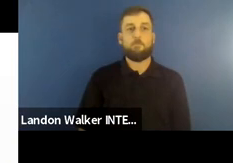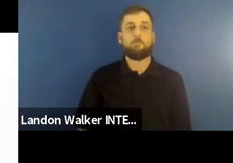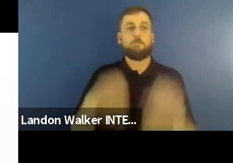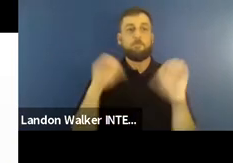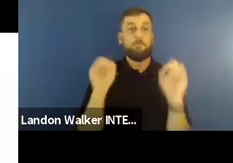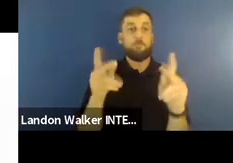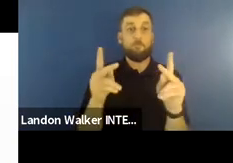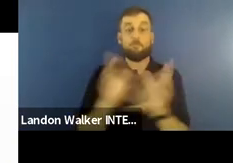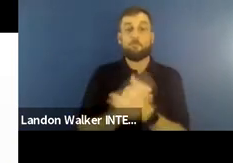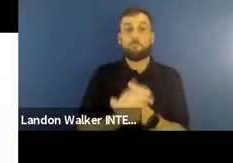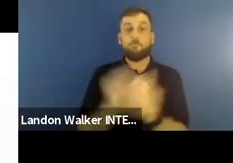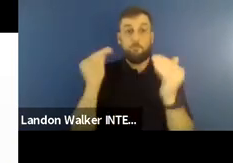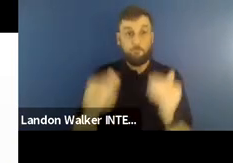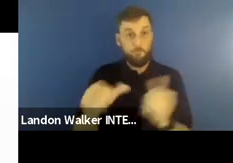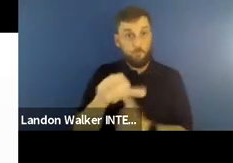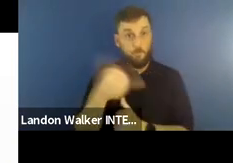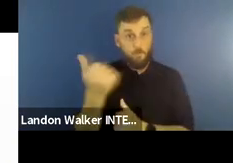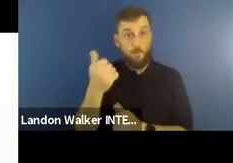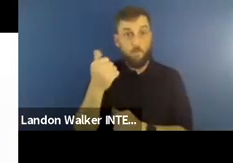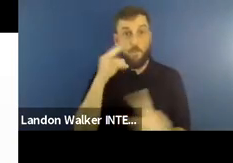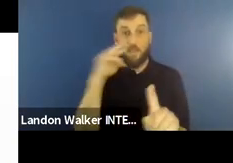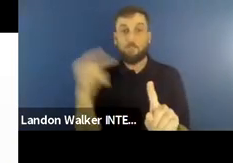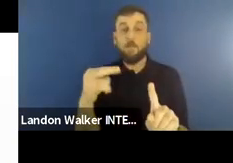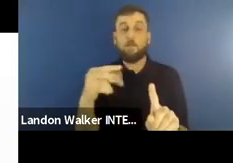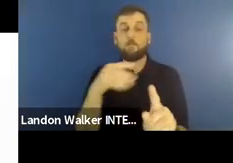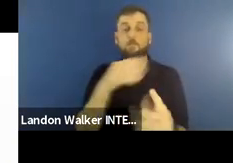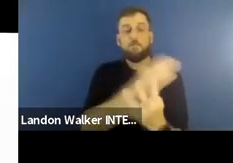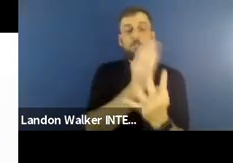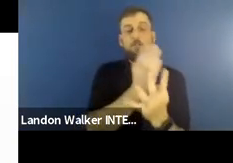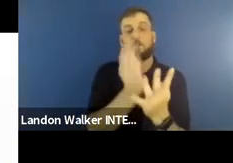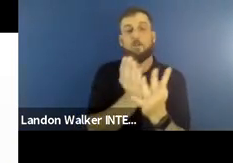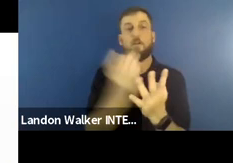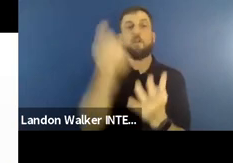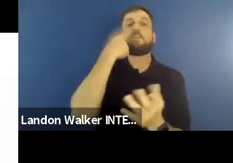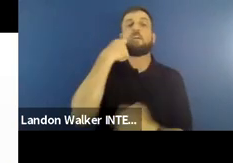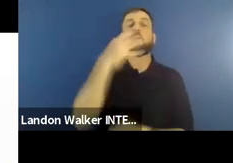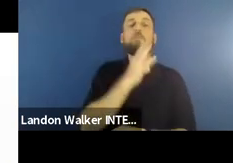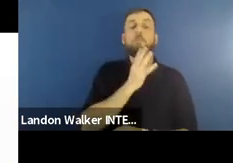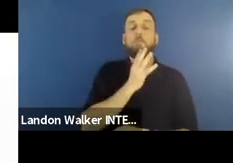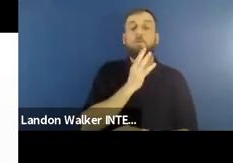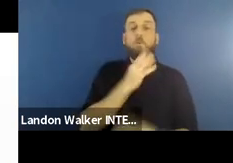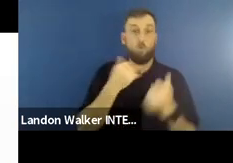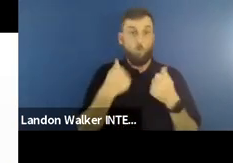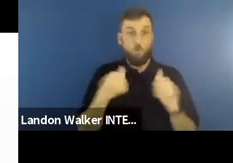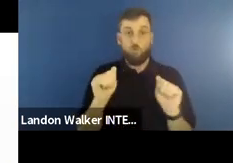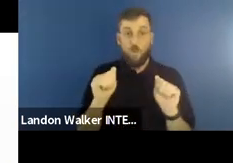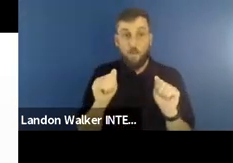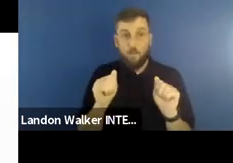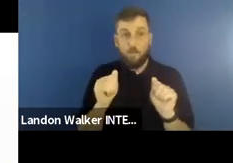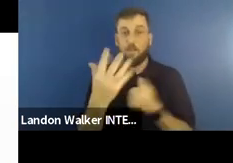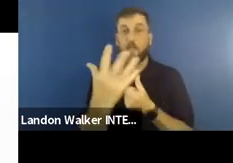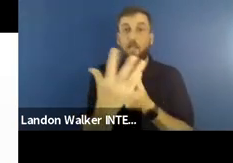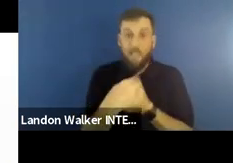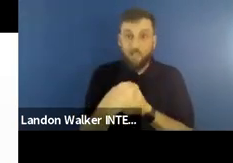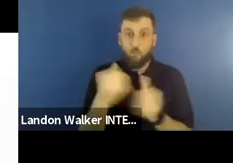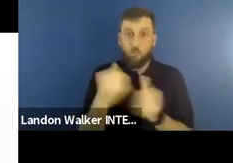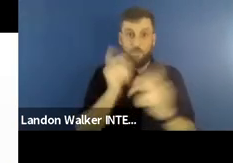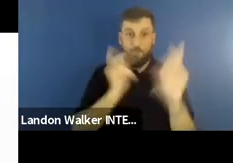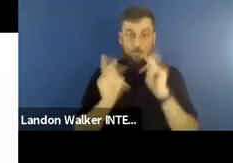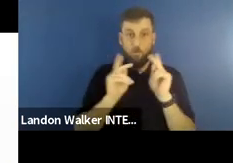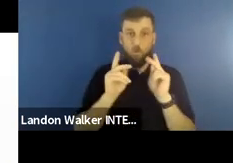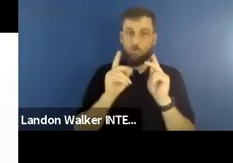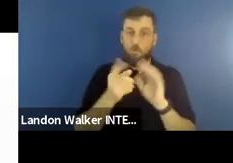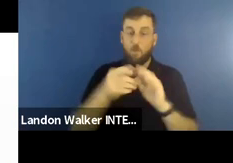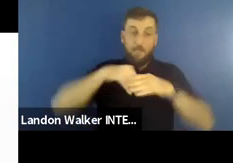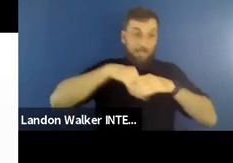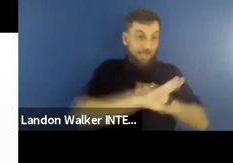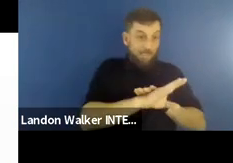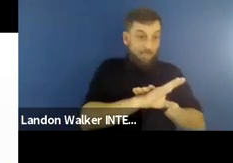Alright so another aspects of our ways engagement. So, like I spoke about earlier so we we try our best to to engage with individuals as soon as they come through the door.